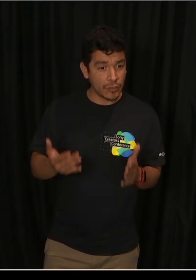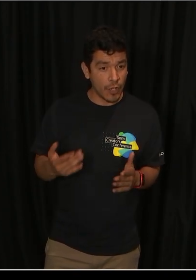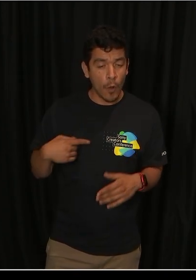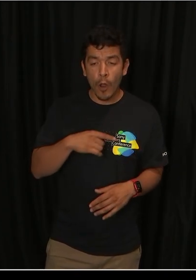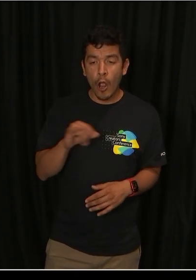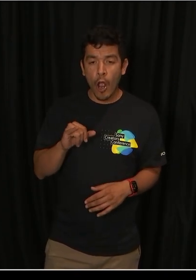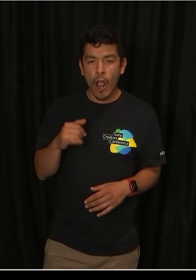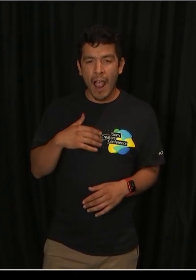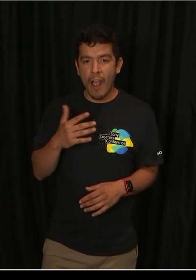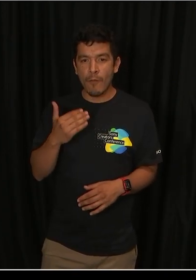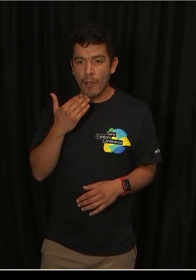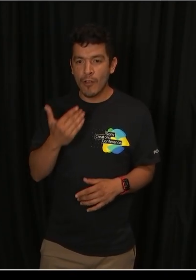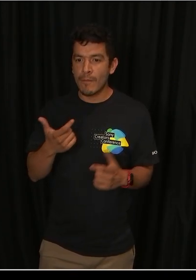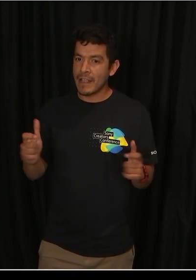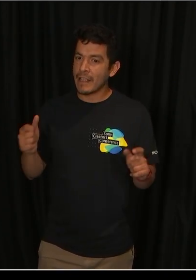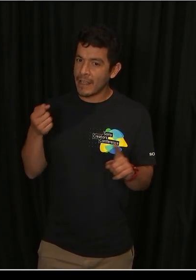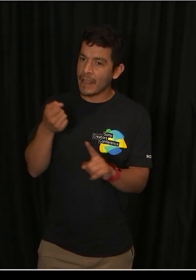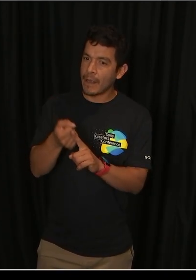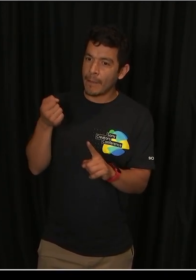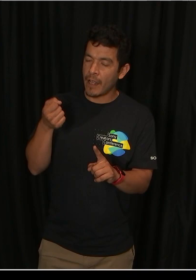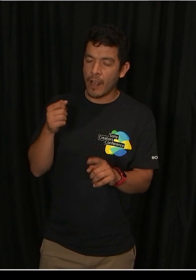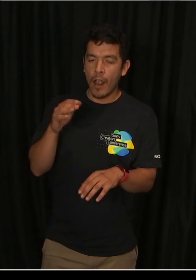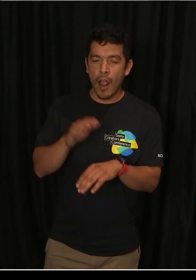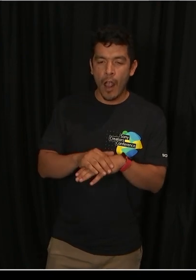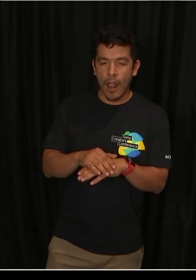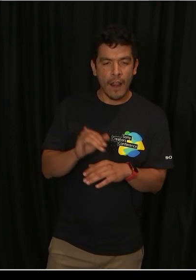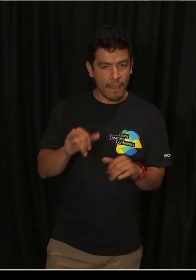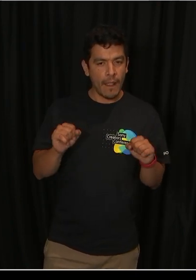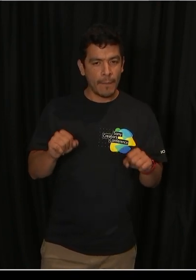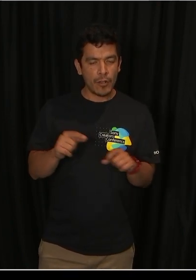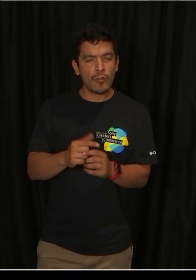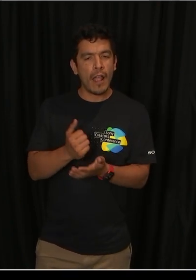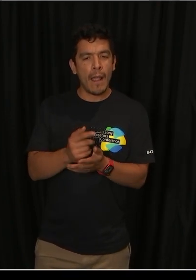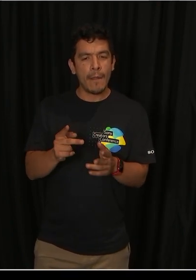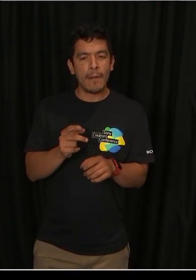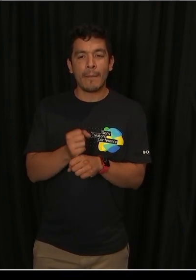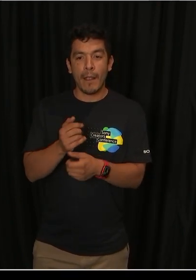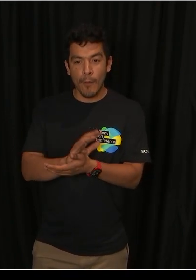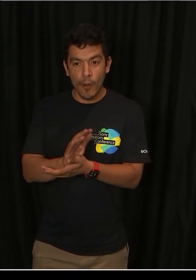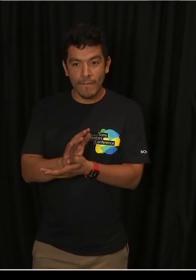pretty big impact on just, you know, the ability to help people make movies kind of across the board.